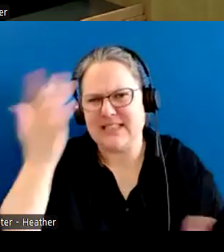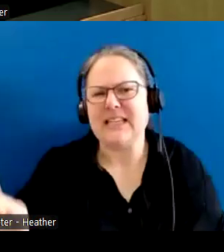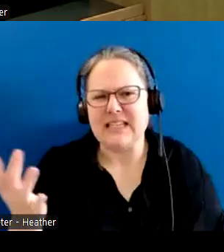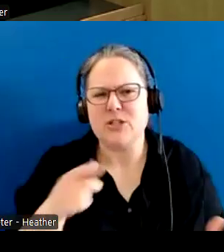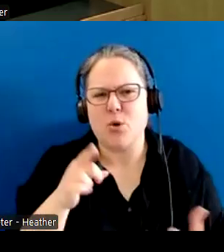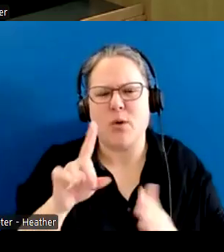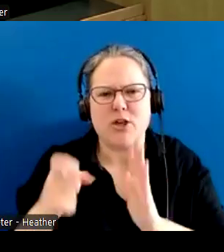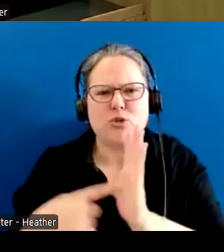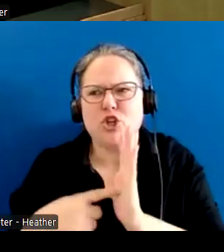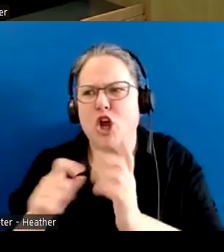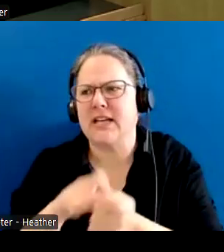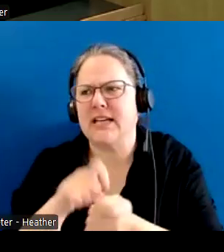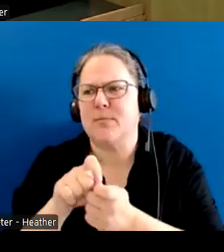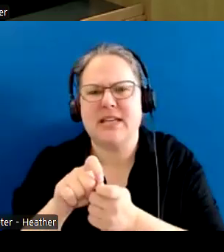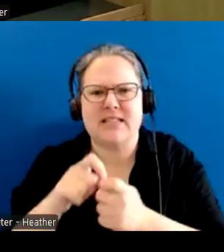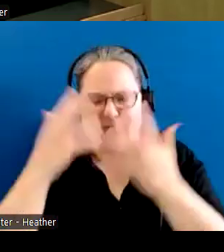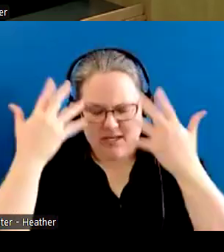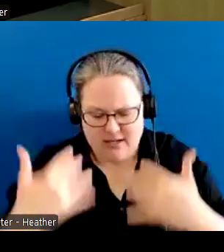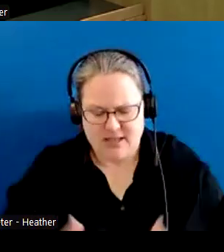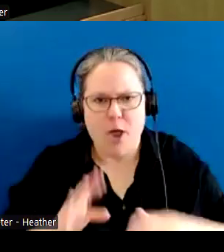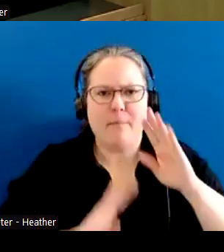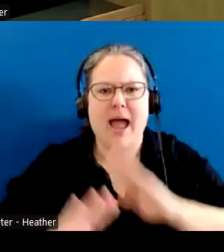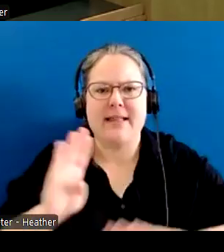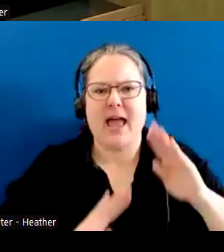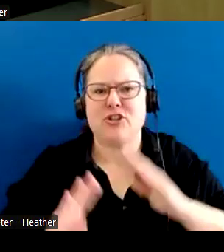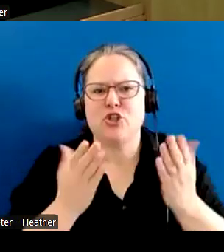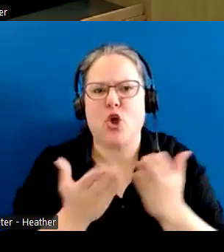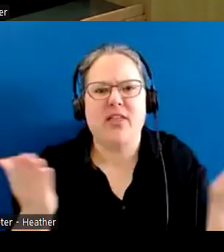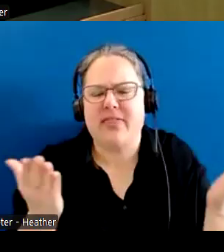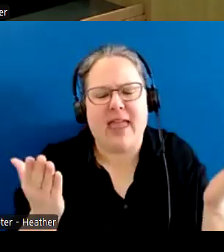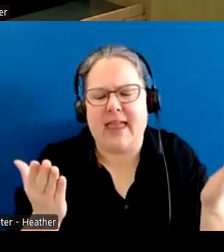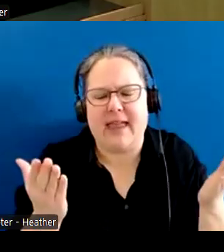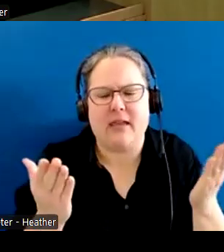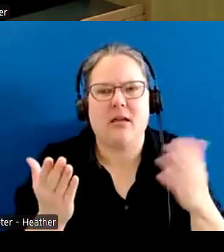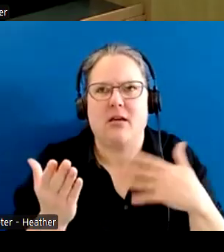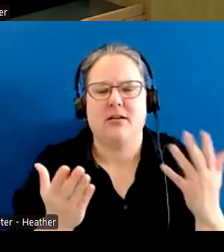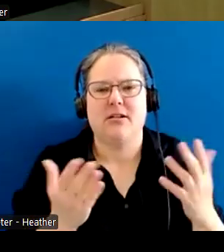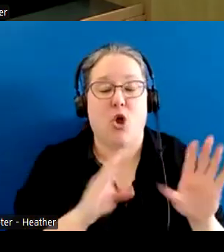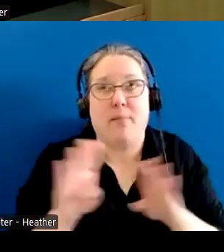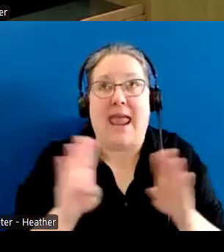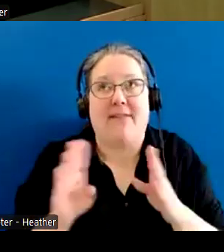where you're targeting a specific neuronet network or biological variable or even behavior.